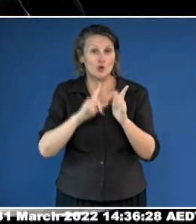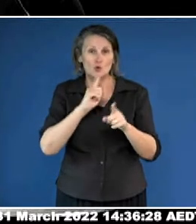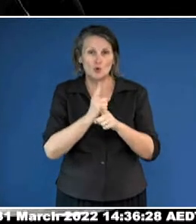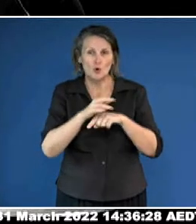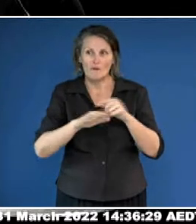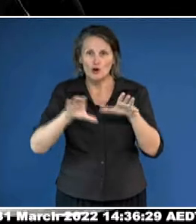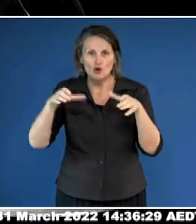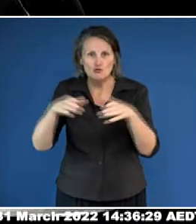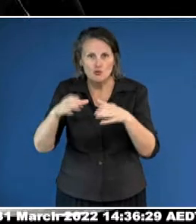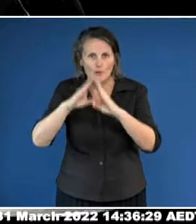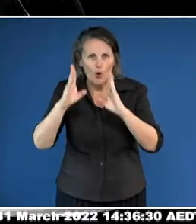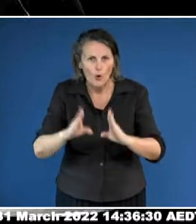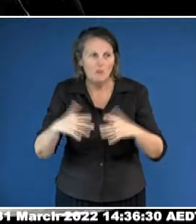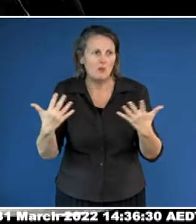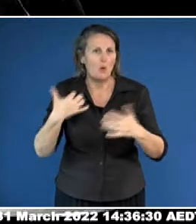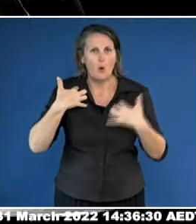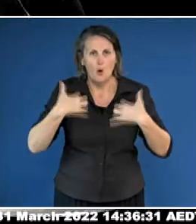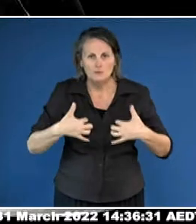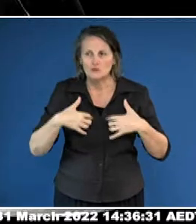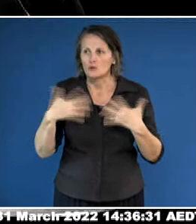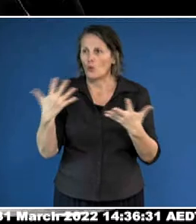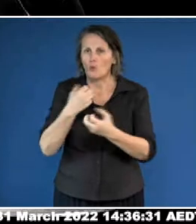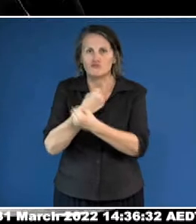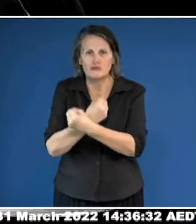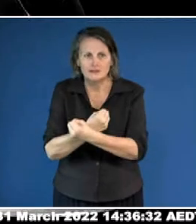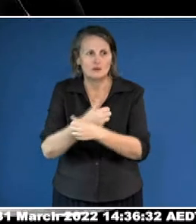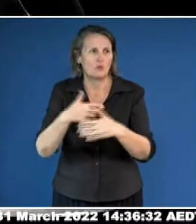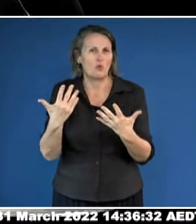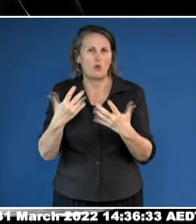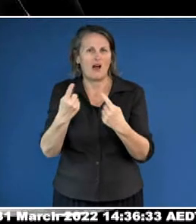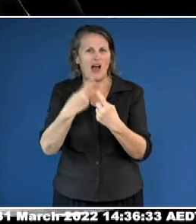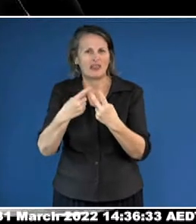boarding houses or, you know, settings on the street which don't neatly fit into that